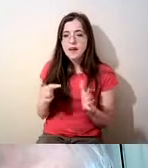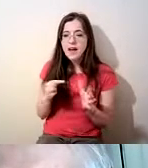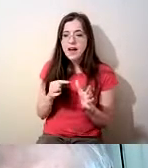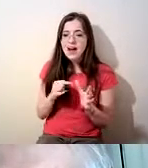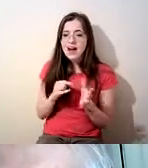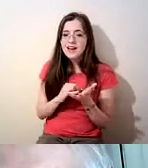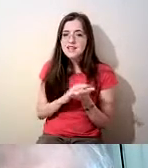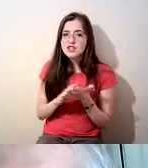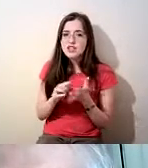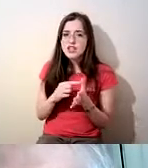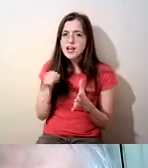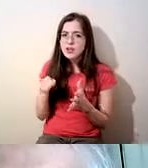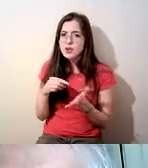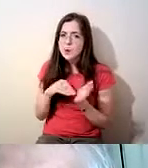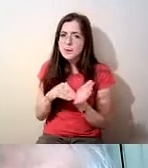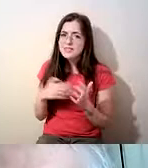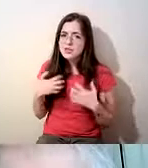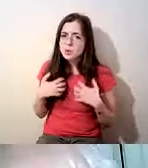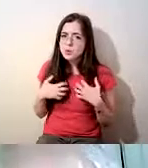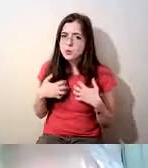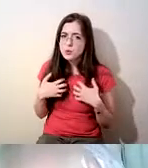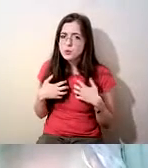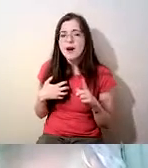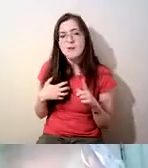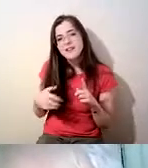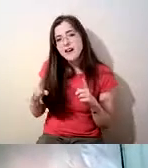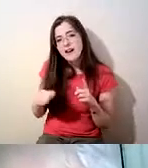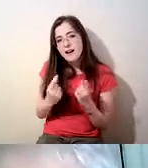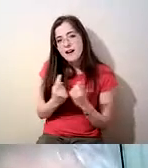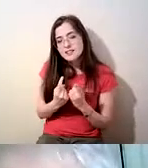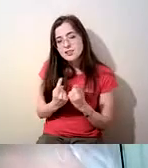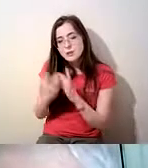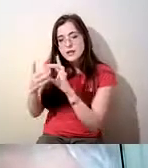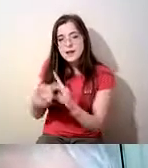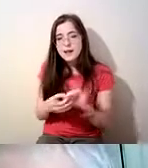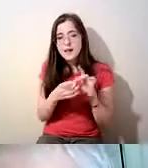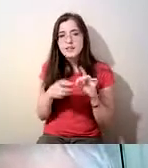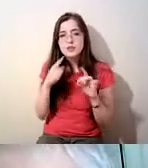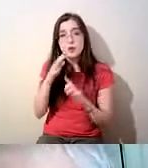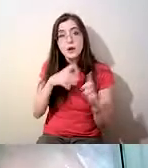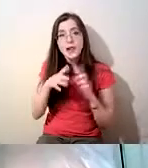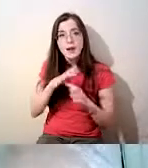a lot of interesting i mean there are some issues that related to climate change making an